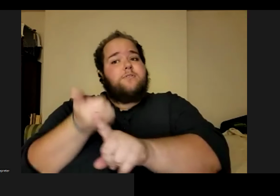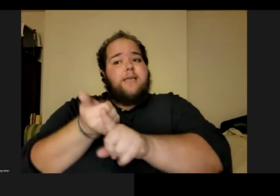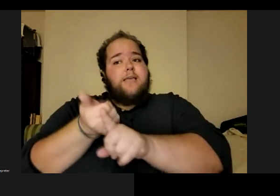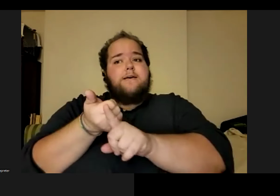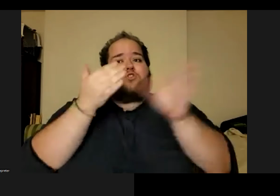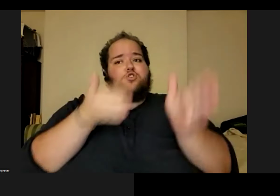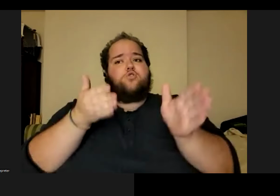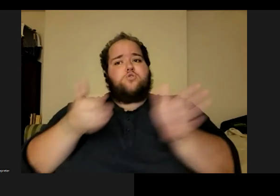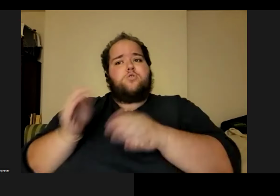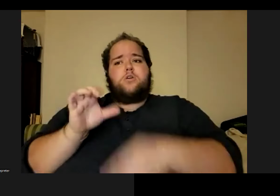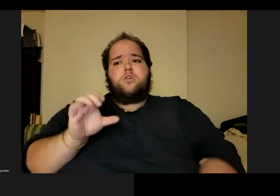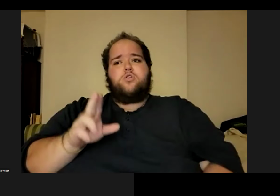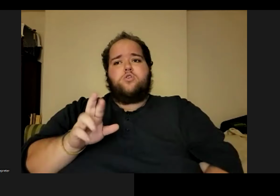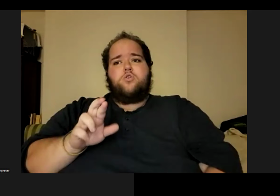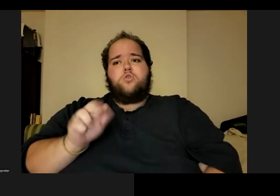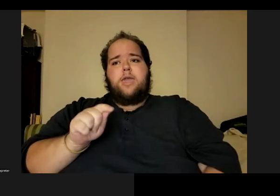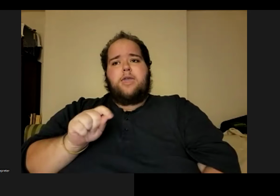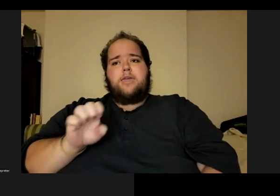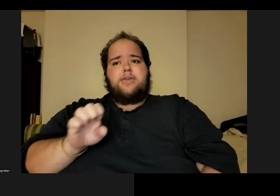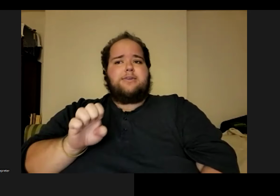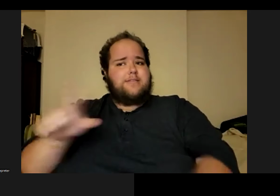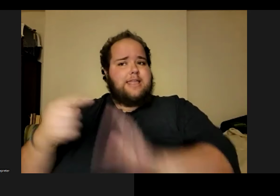So like for me, where I have split up my teaching and workshops